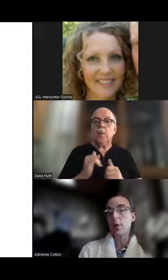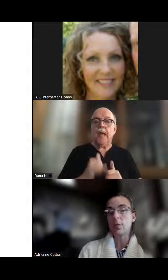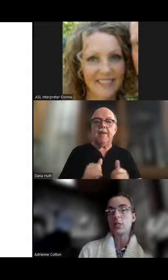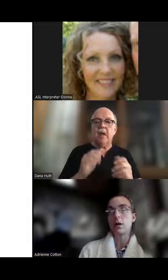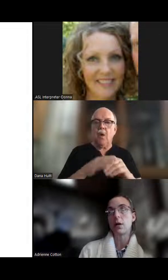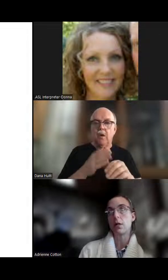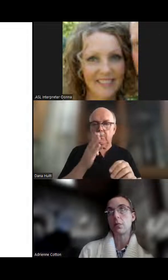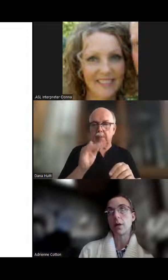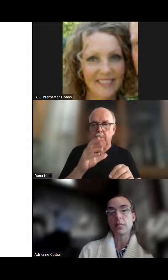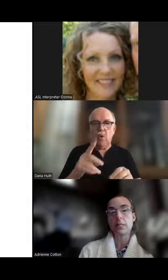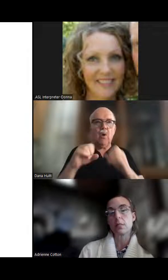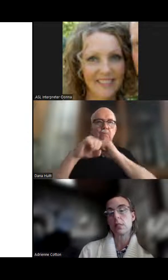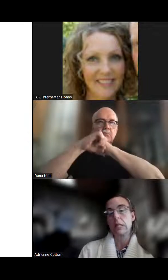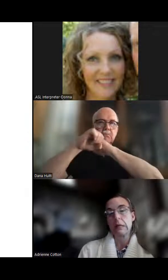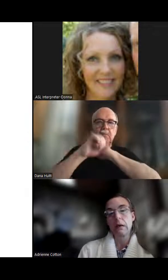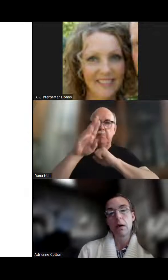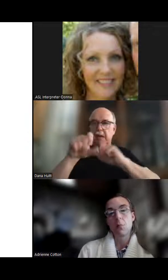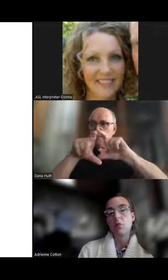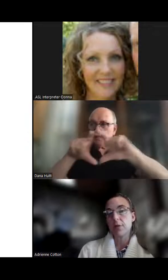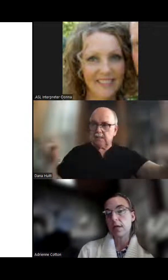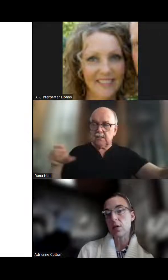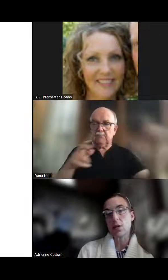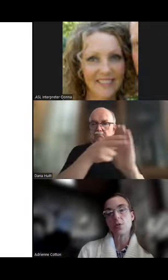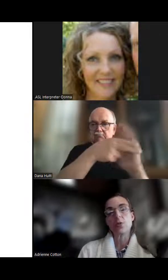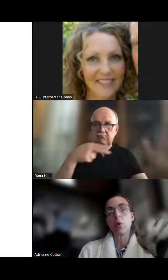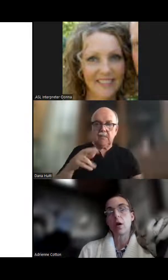P, I get the opportunity to set my own hours with my client